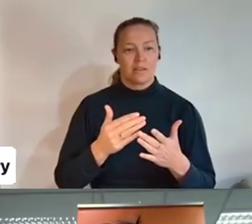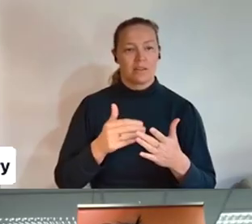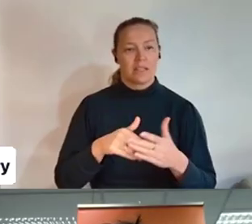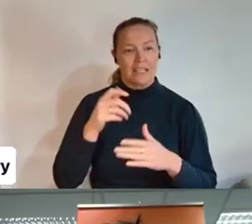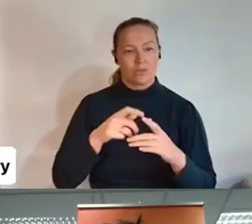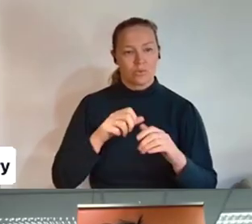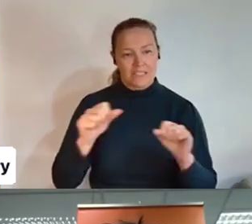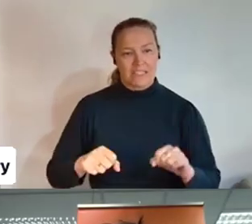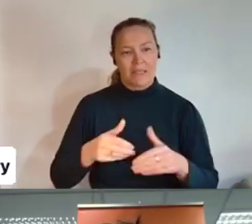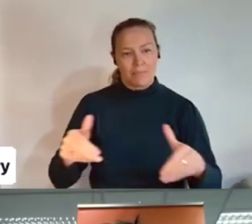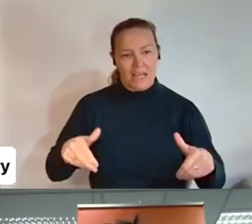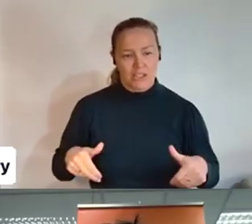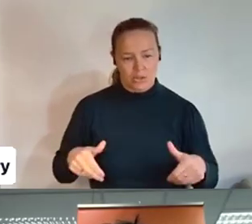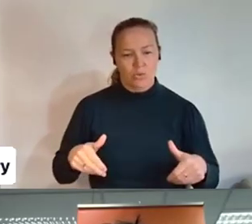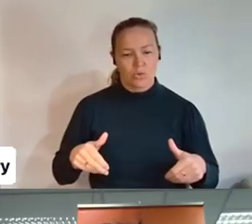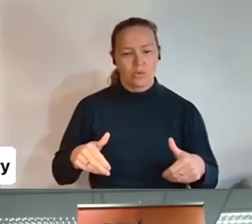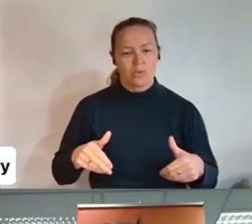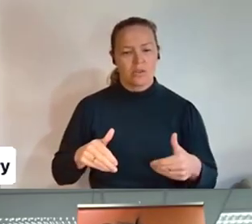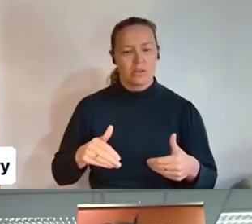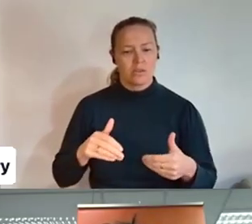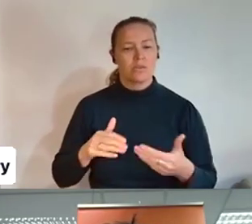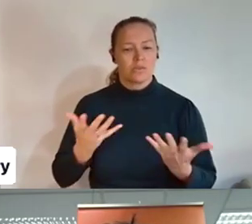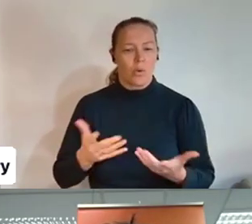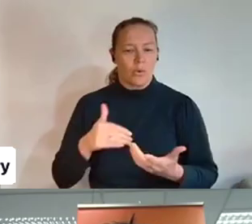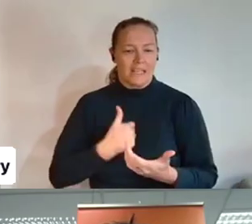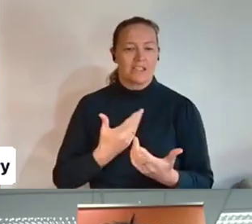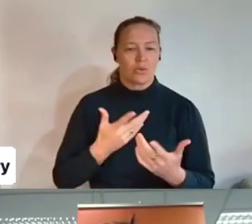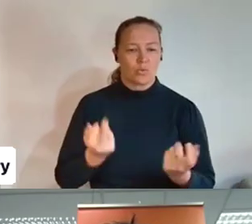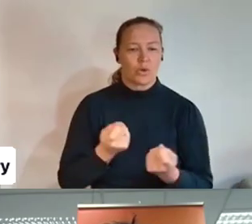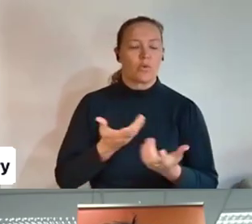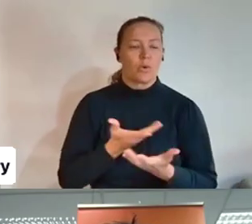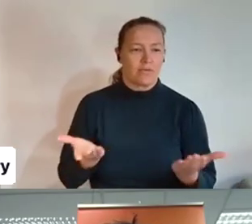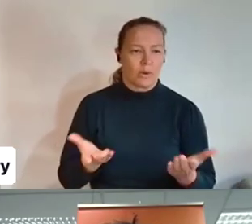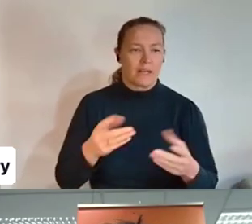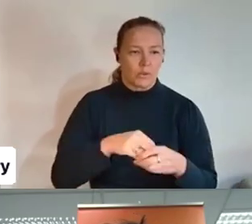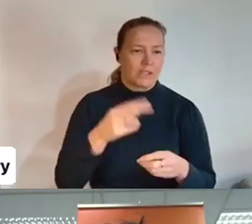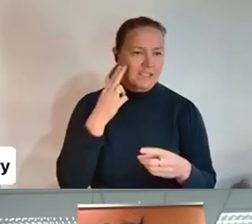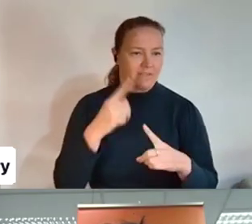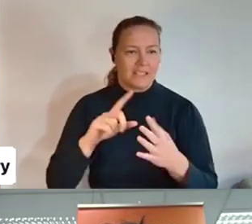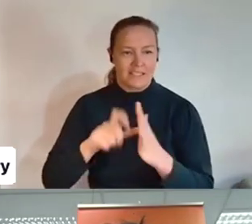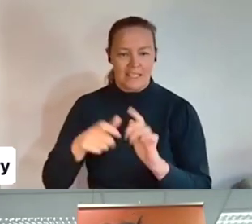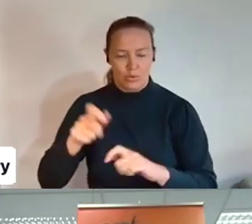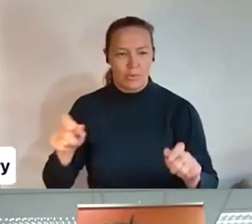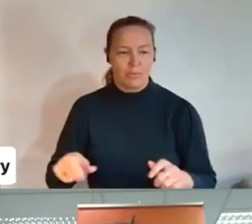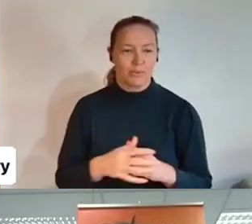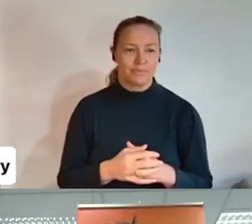process works for everyone, including Deaf and disabled people. Without that, understanding and